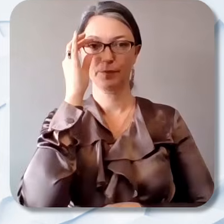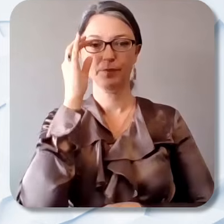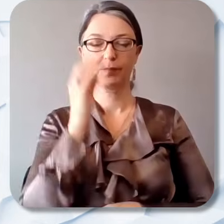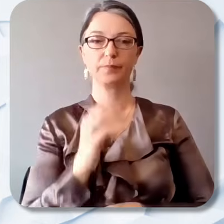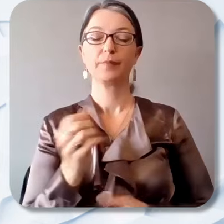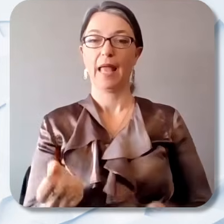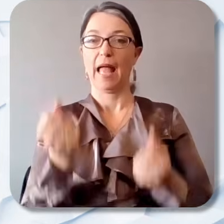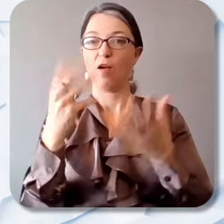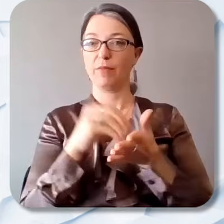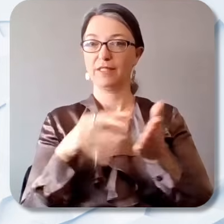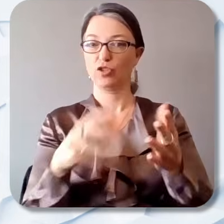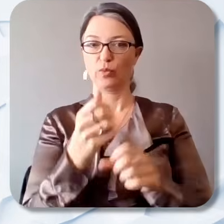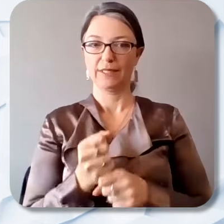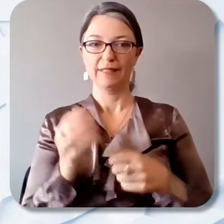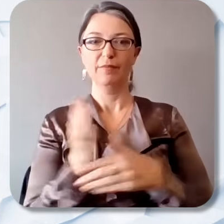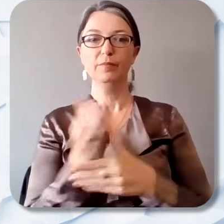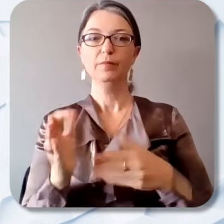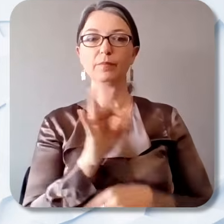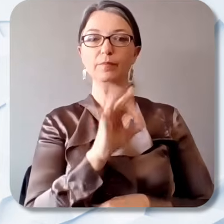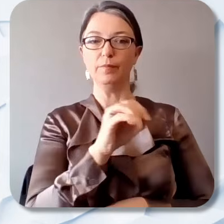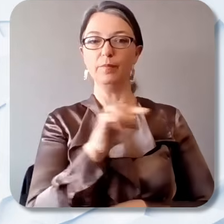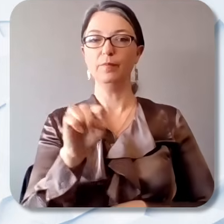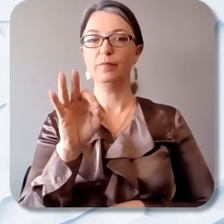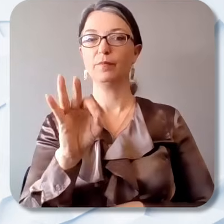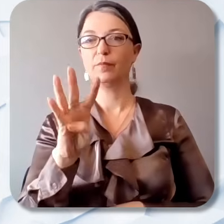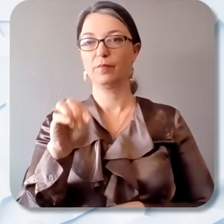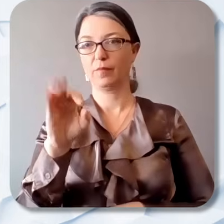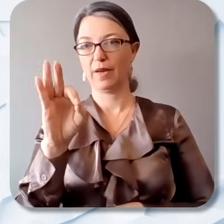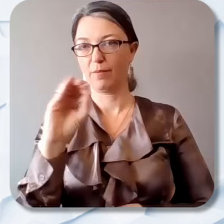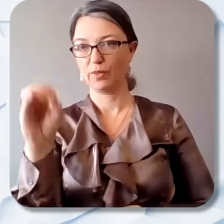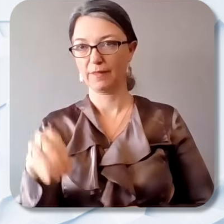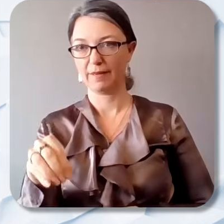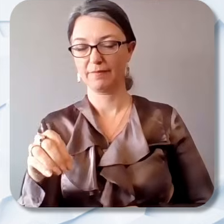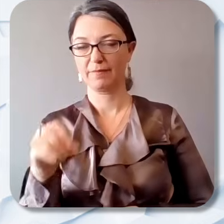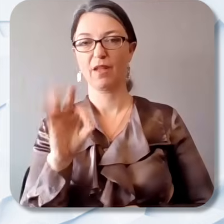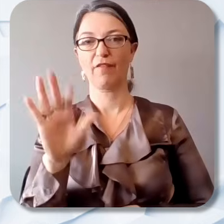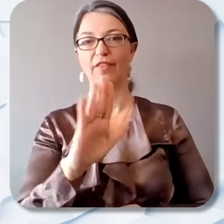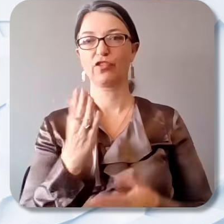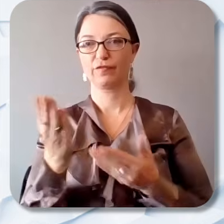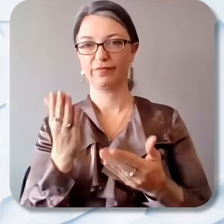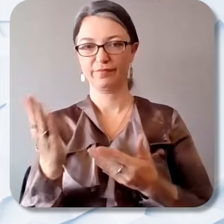and how many receive between 90 and 94.9 percent of their services, and how many receive less